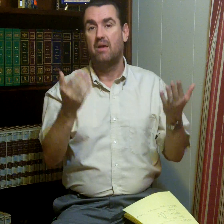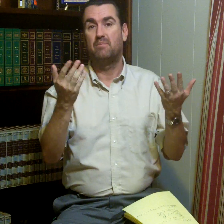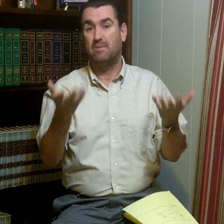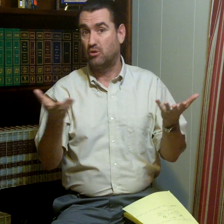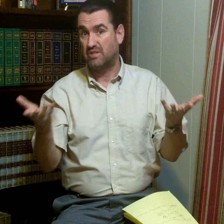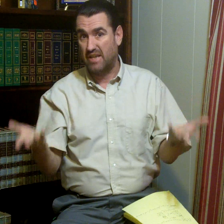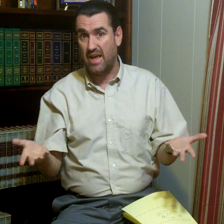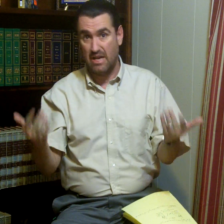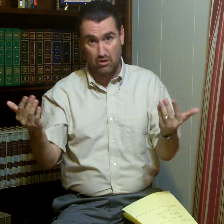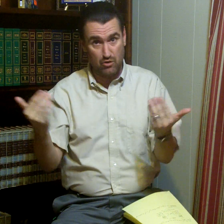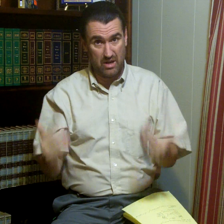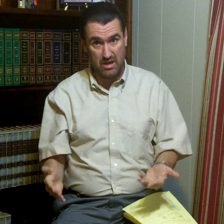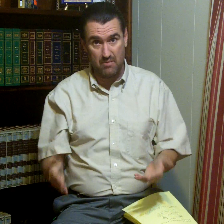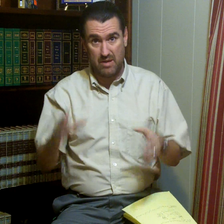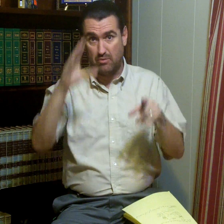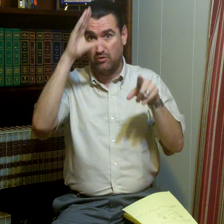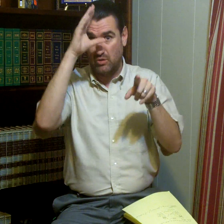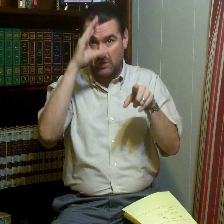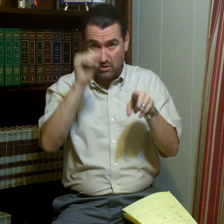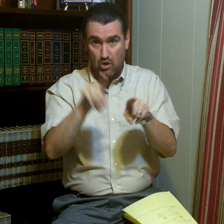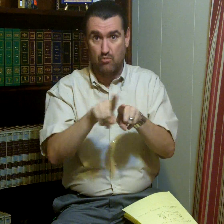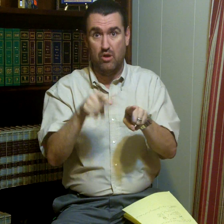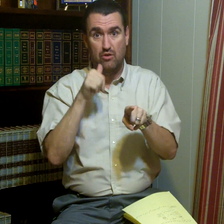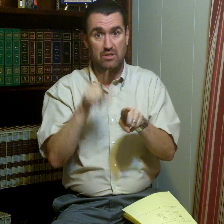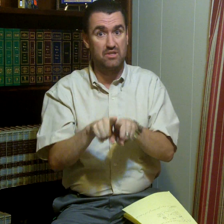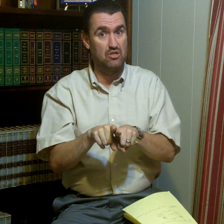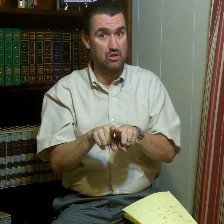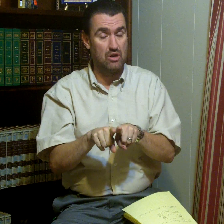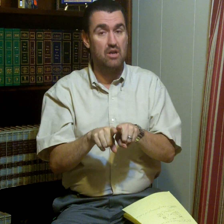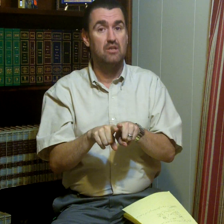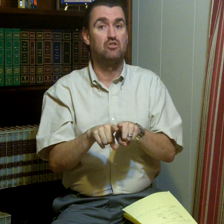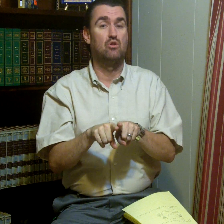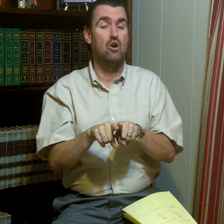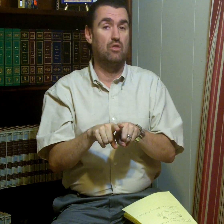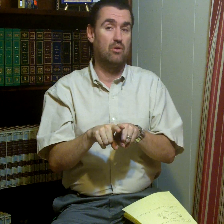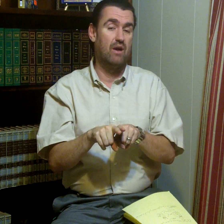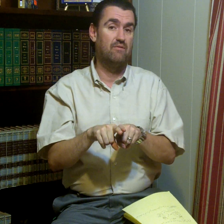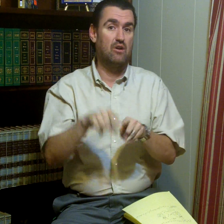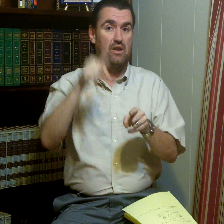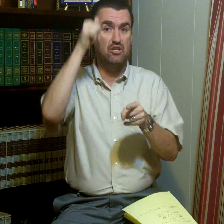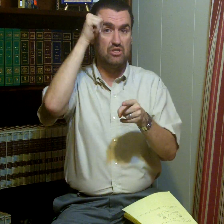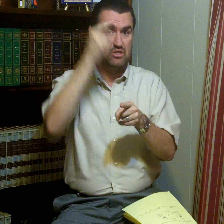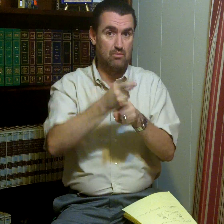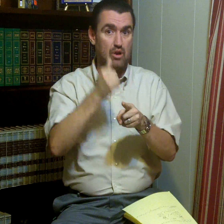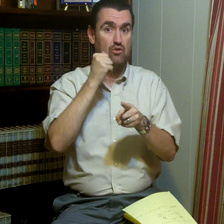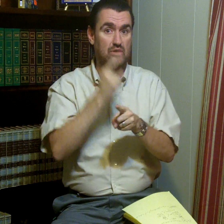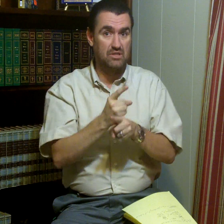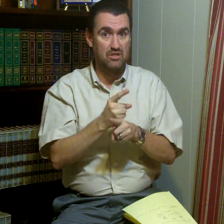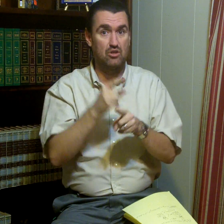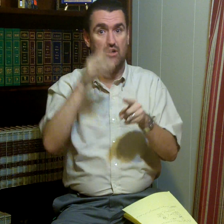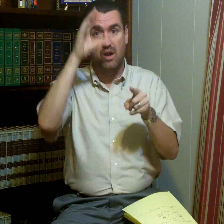people today including young people don't still go brother and sister so know that you have variations in brother and sister